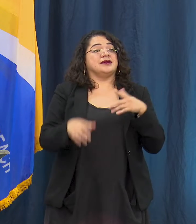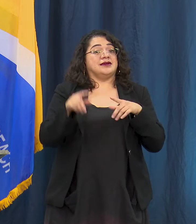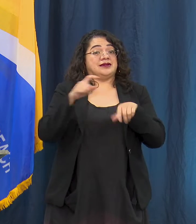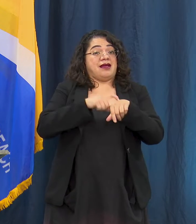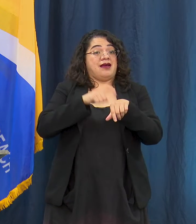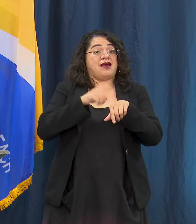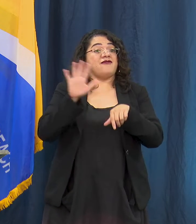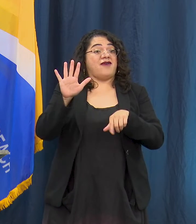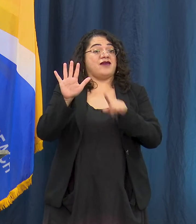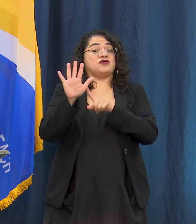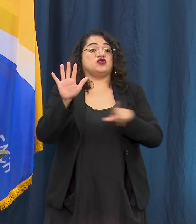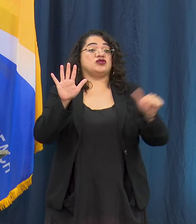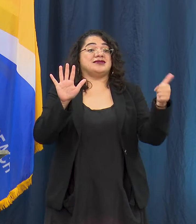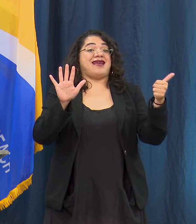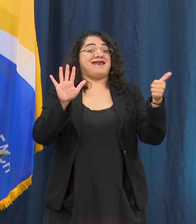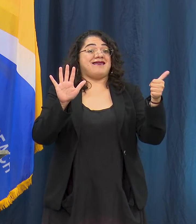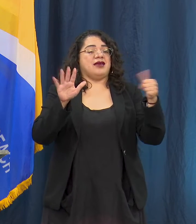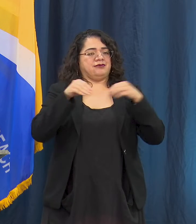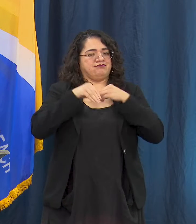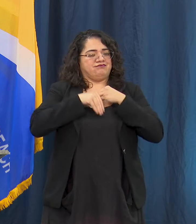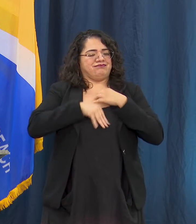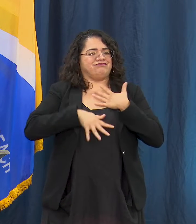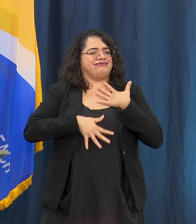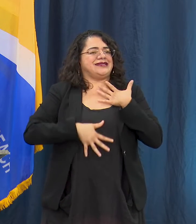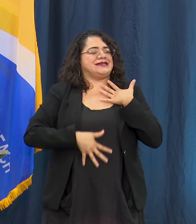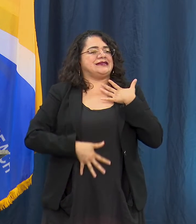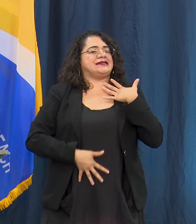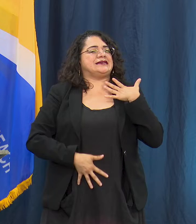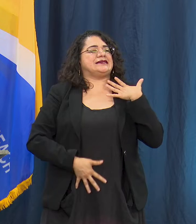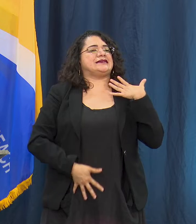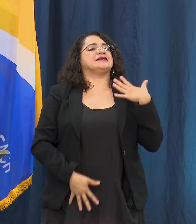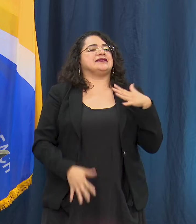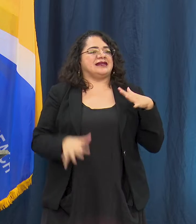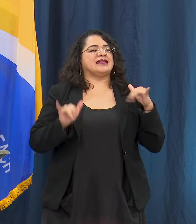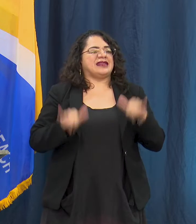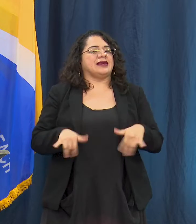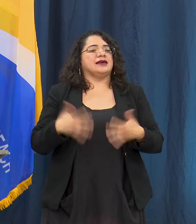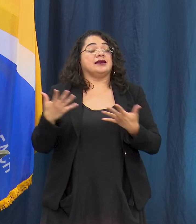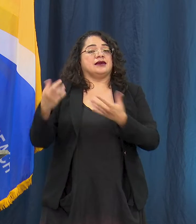results come back, and that's when it gets reported to us and